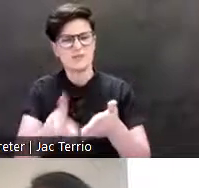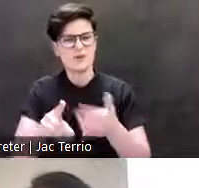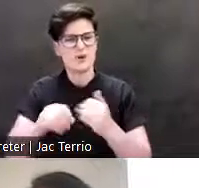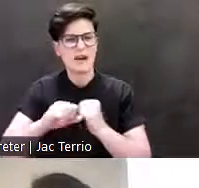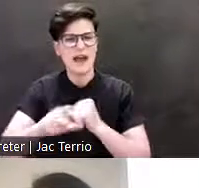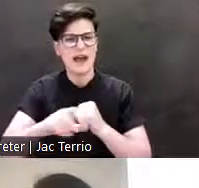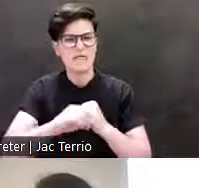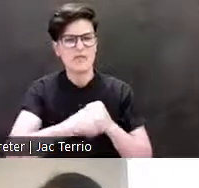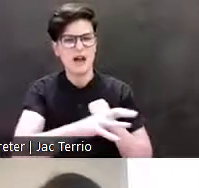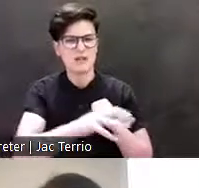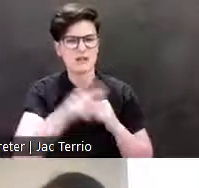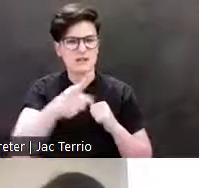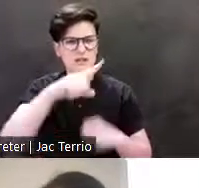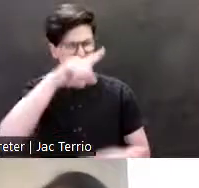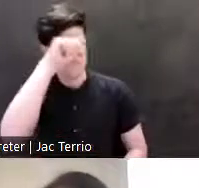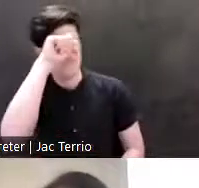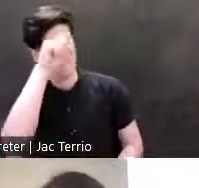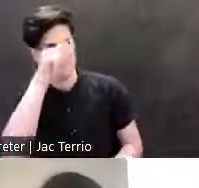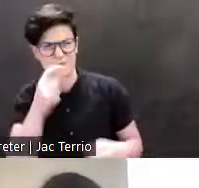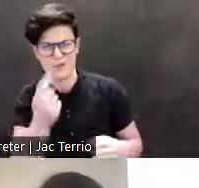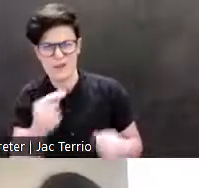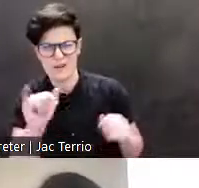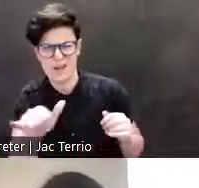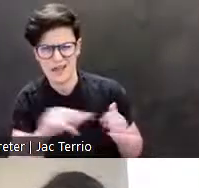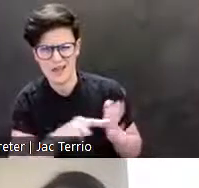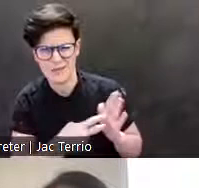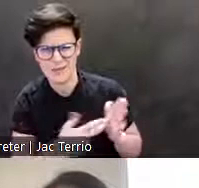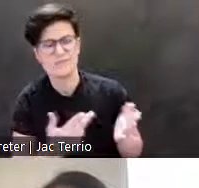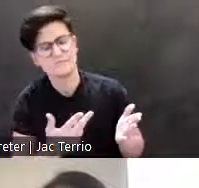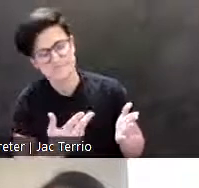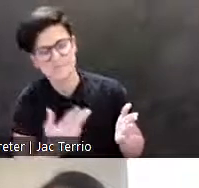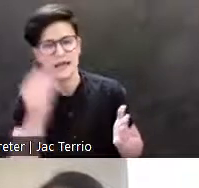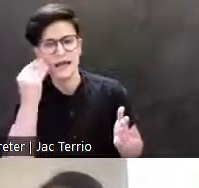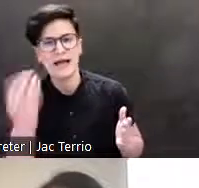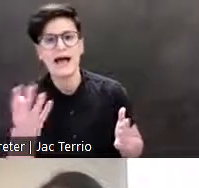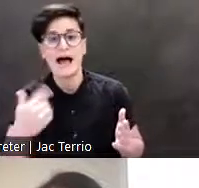Sometimes, and I have actually seen this in my own case is, where the landlord will say